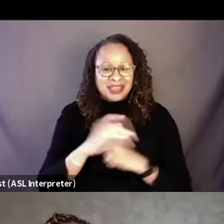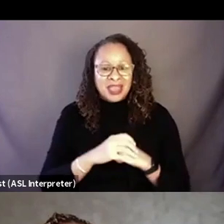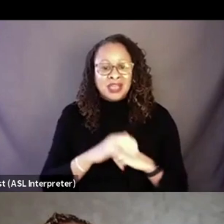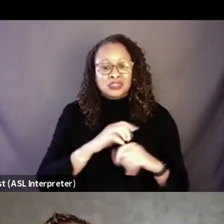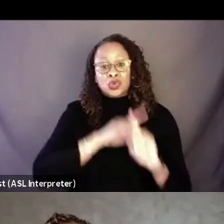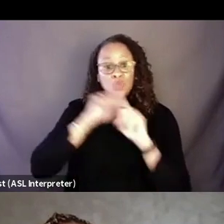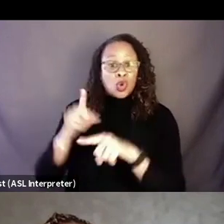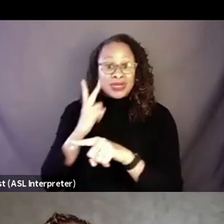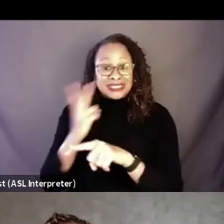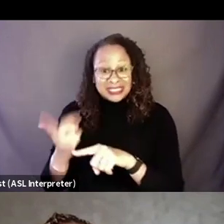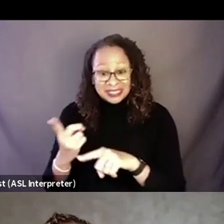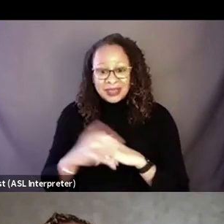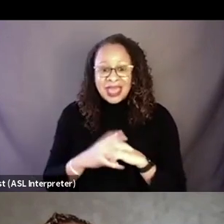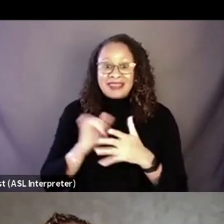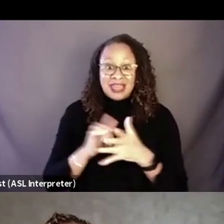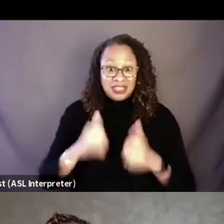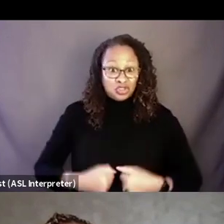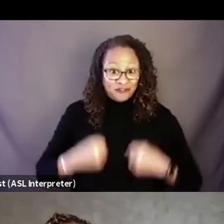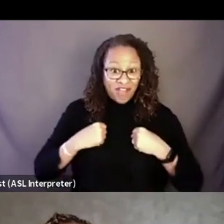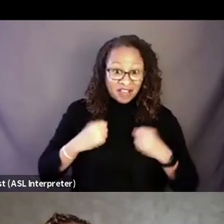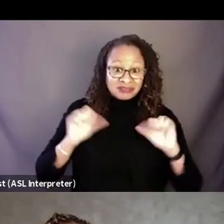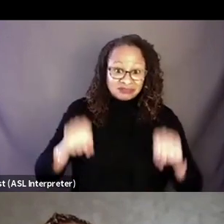not just that he made it, but that we walk back home